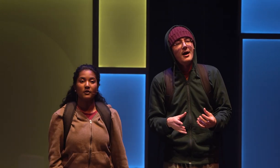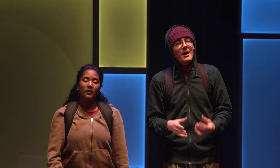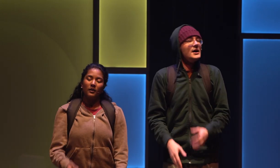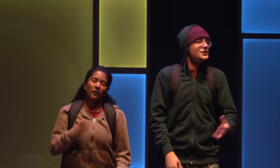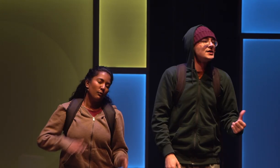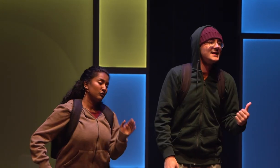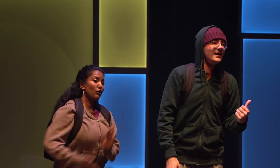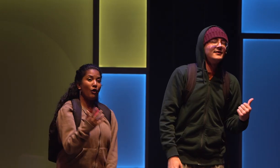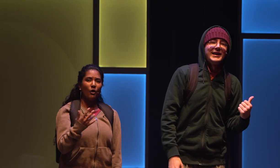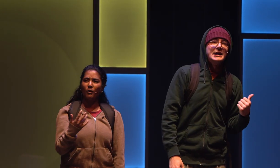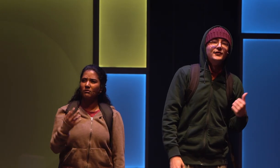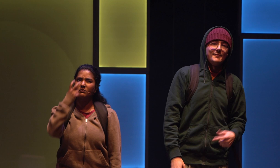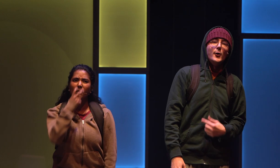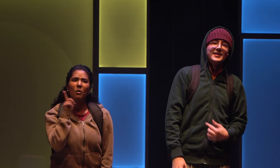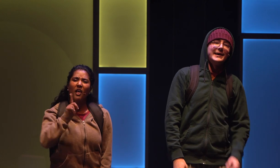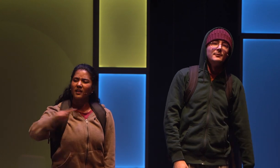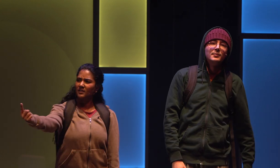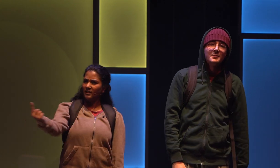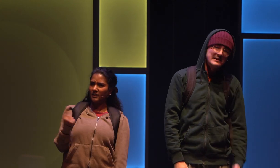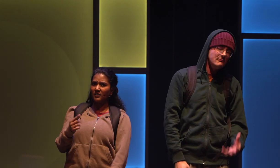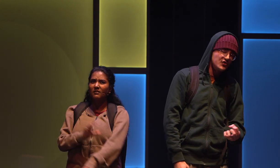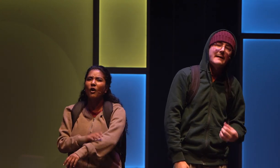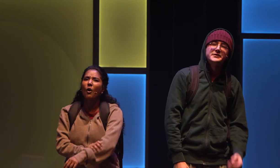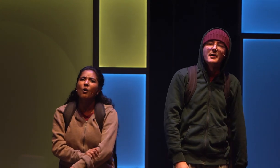just as I turn to leave some old dear comes up to me and grabs me by the